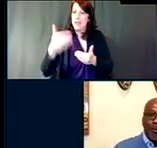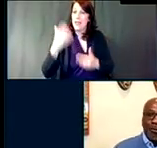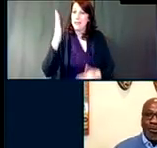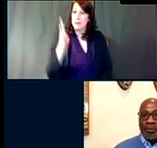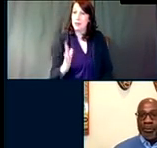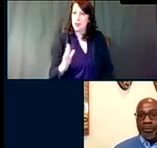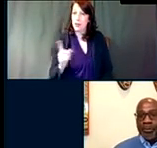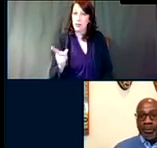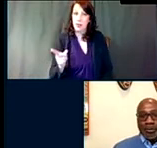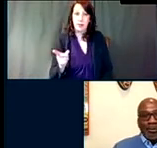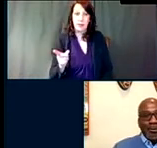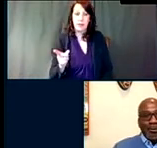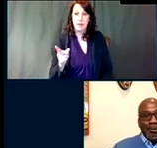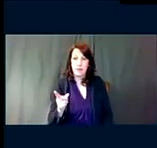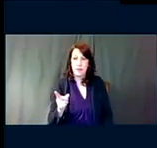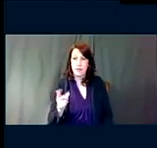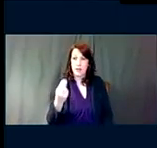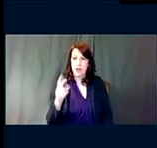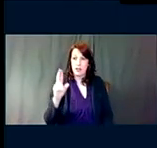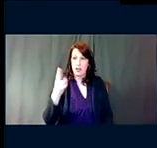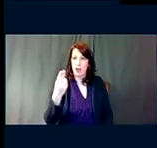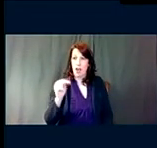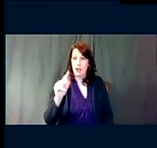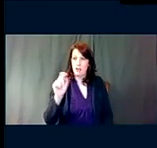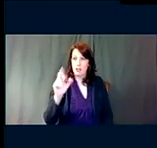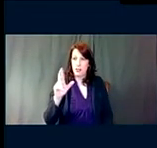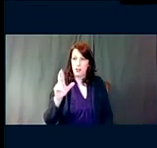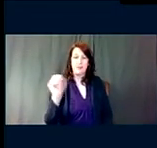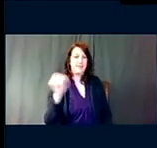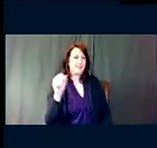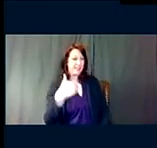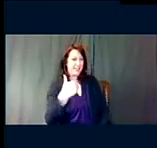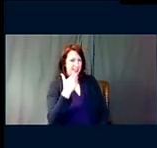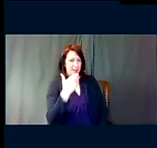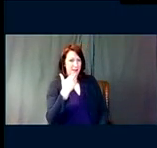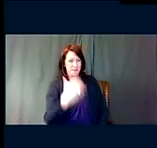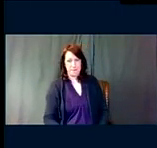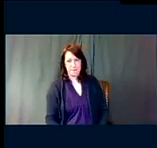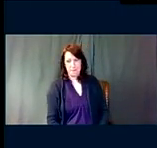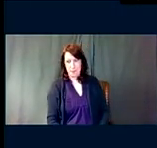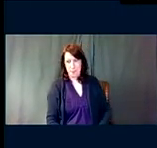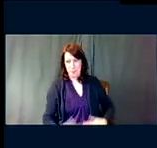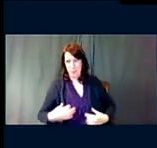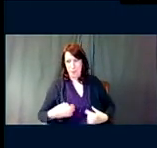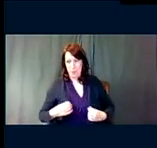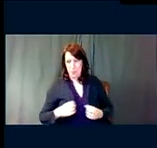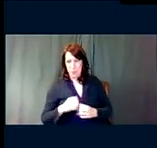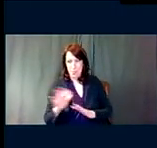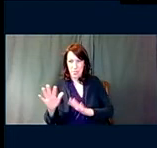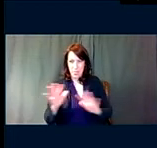YOU LIKE TO INTRODUCE THE NEXT SPEAKER? I WOULD. THANK YOU.